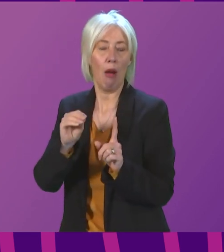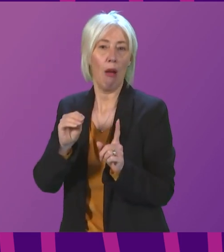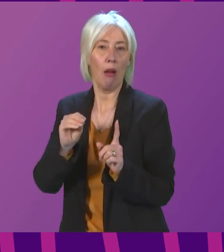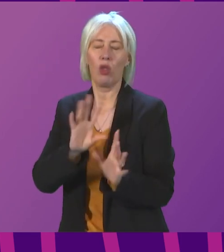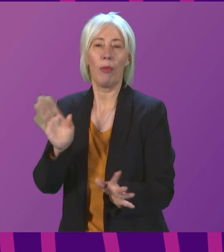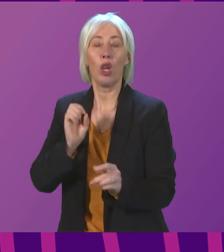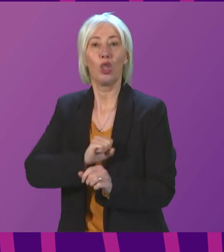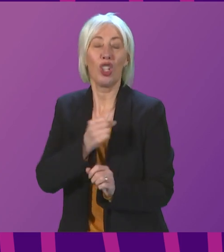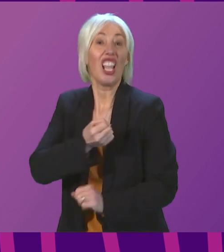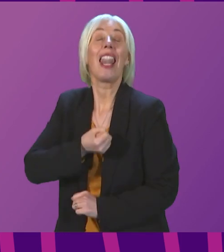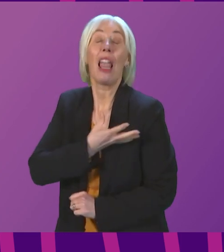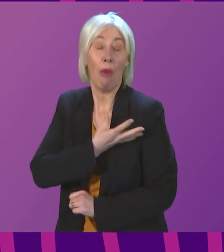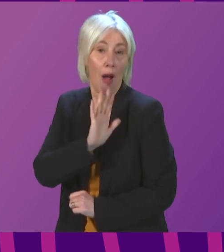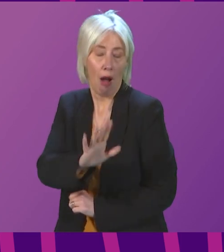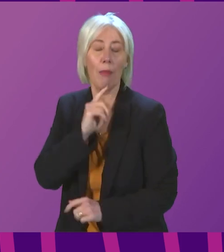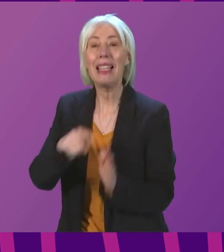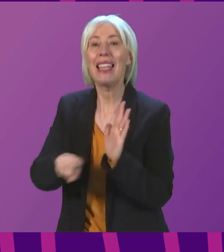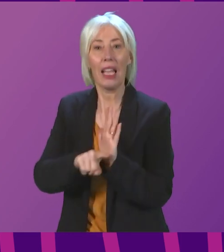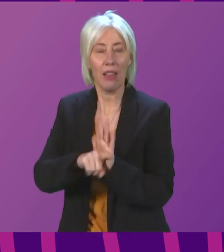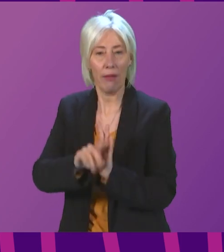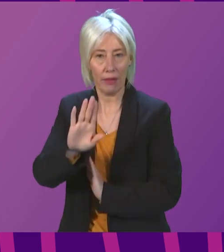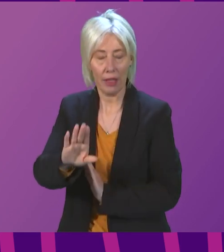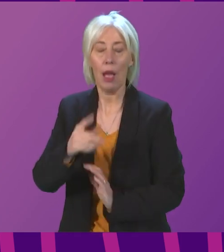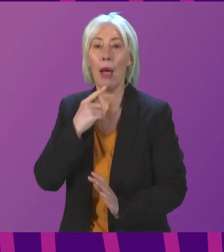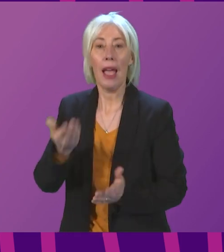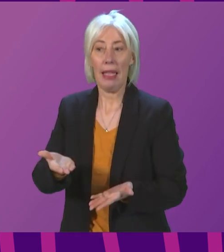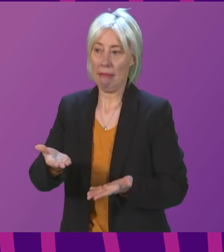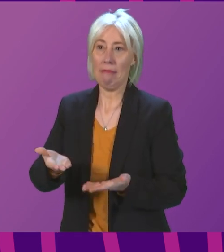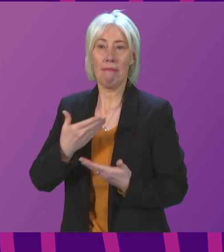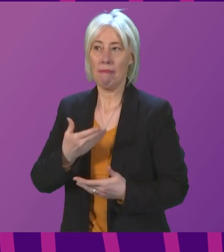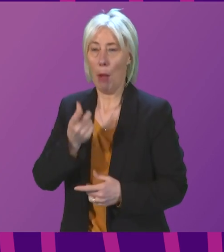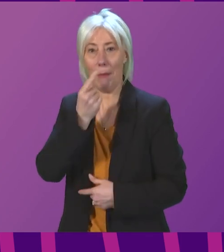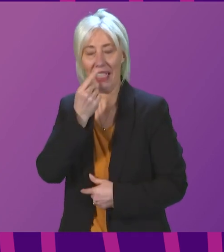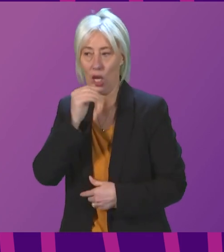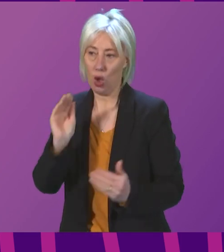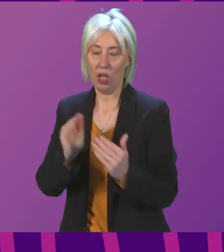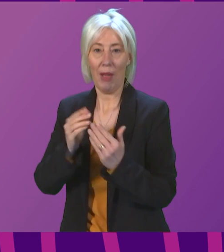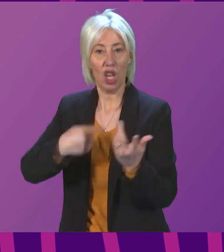Not only does it give us the potential to meet our own energy needs from renewable sources,